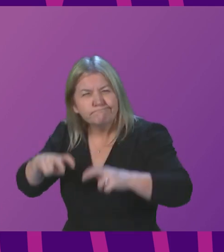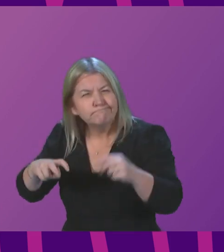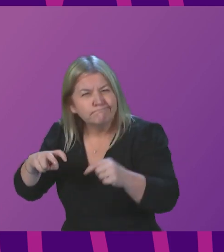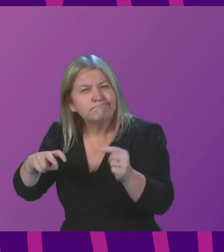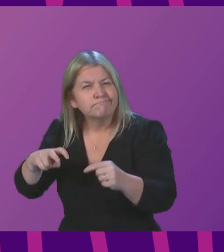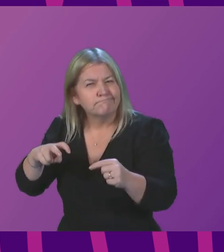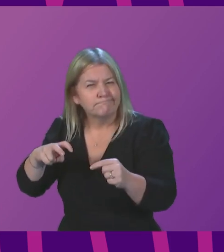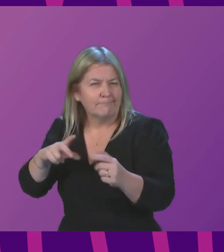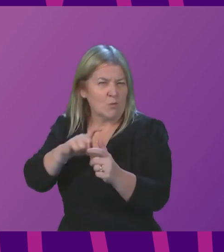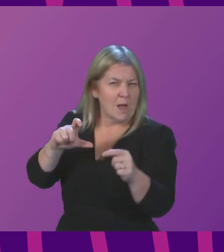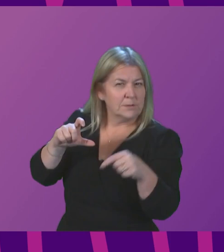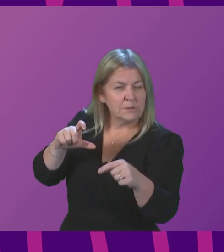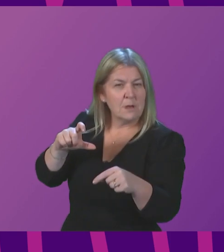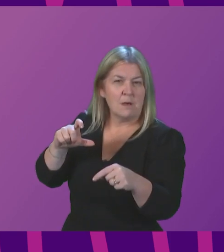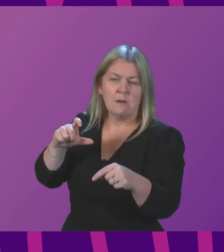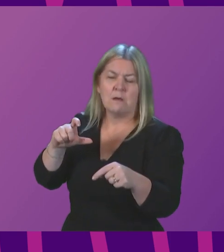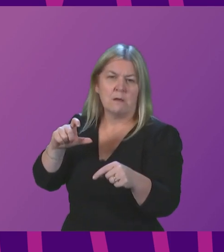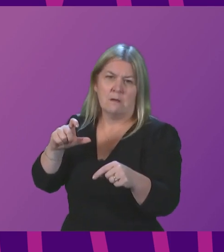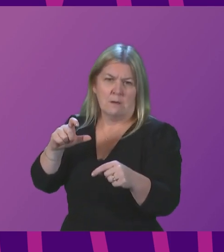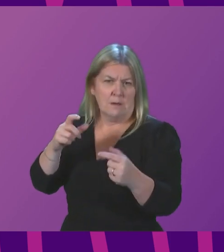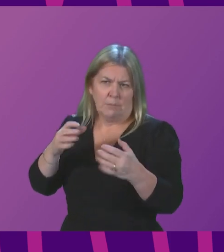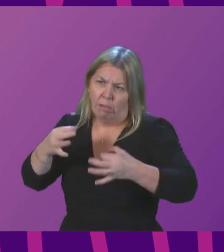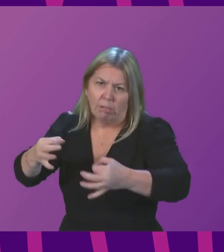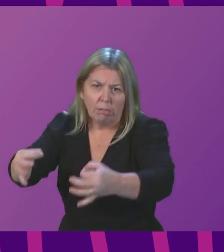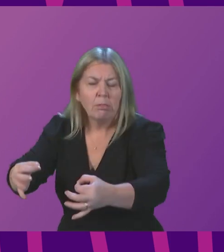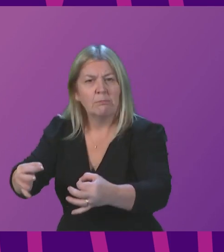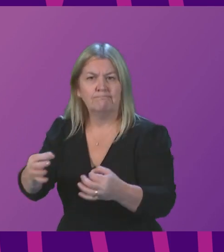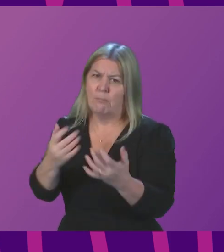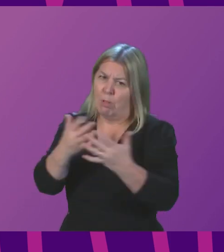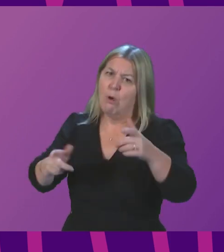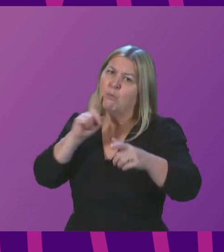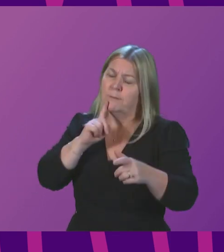they are not able to get a local general practitioner appointment for this vital checkup for up